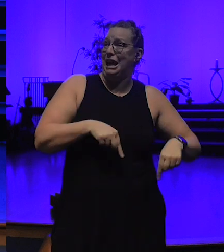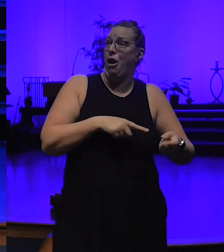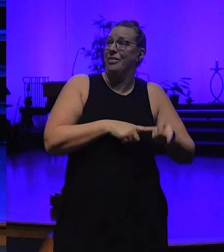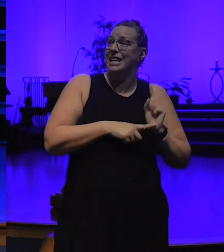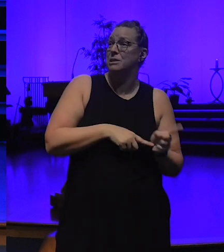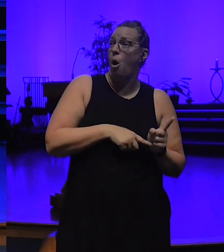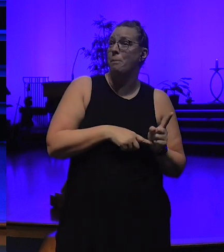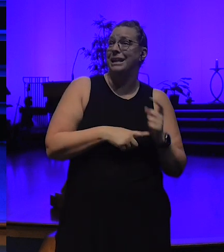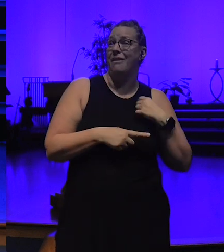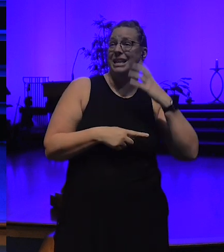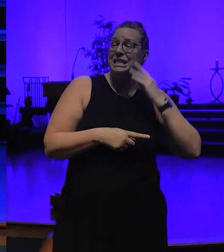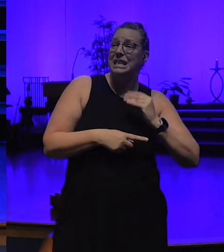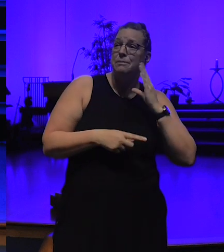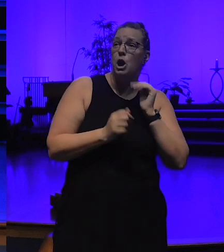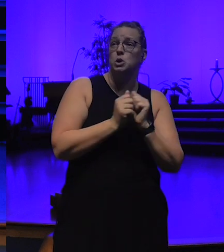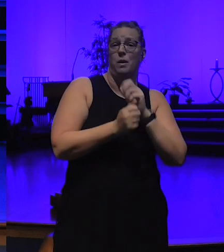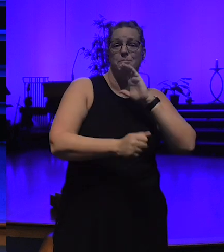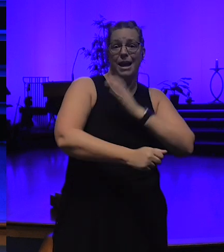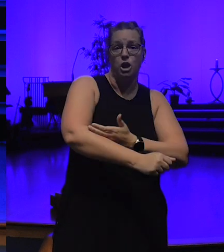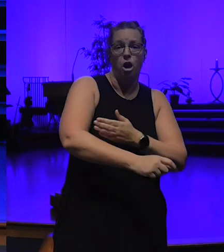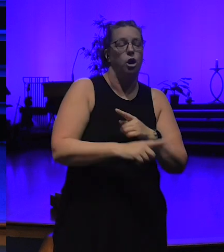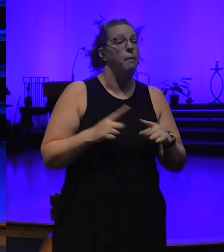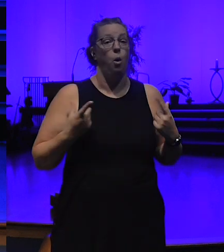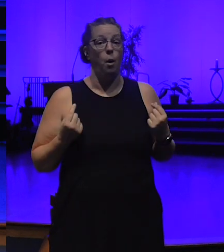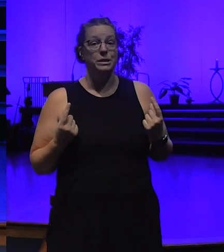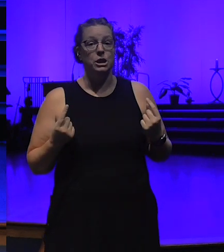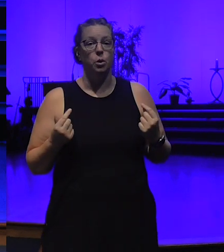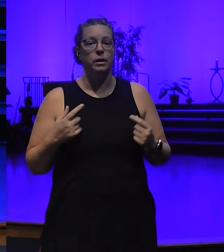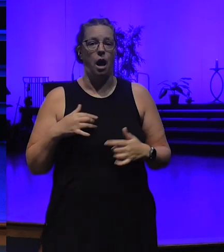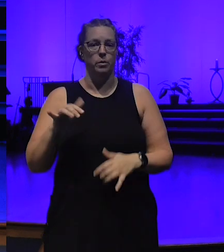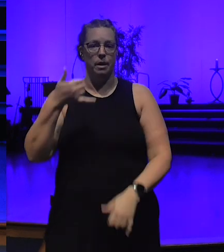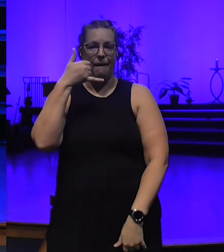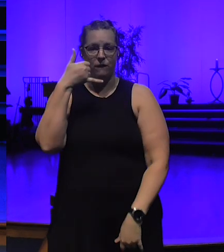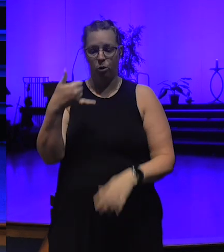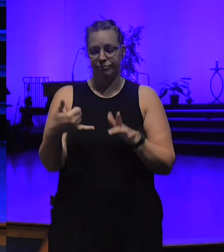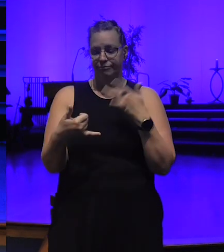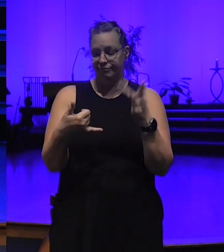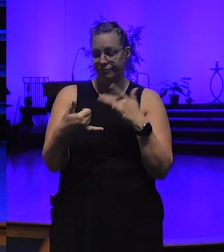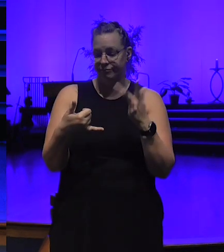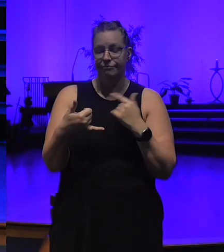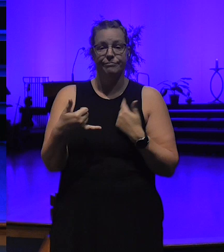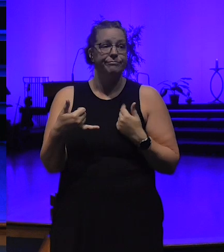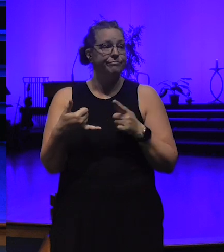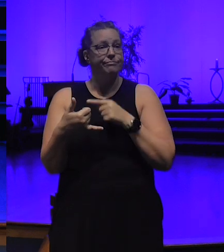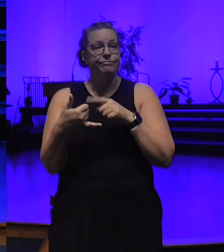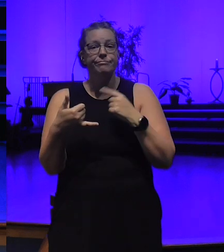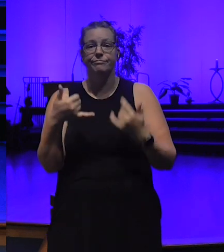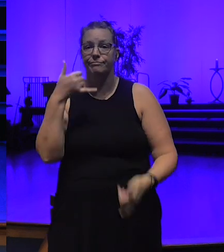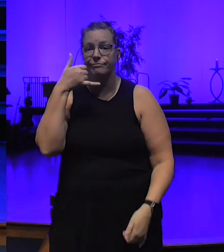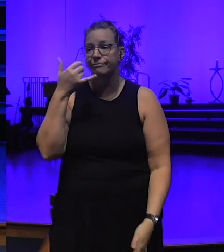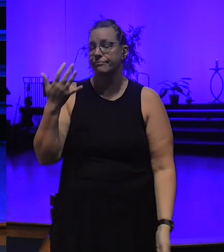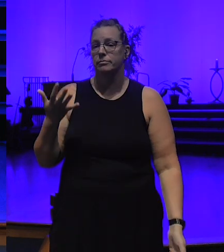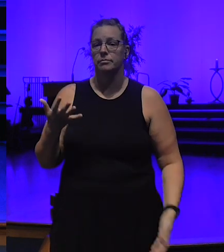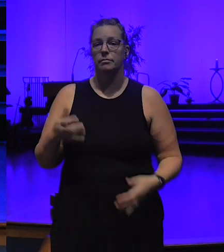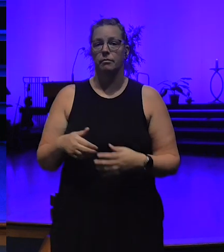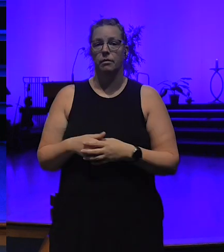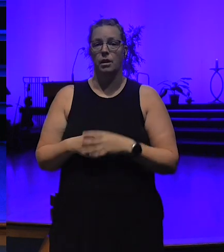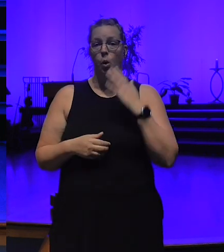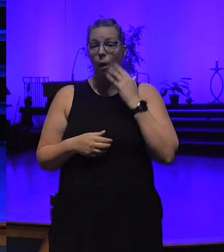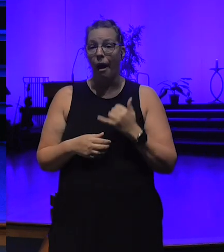beautiful experience but what was I doing I was on my phone I was on my phone because I was in that